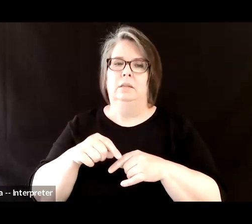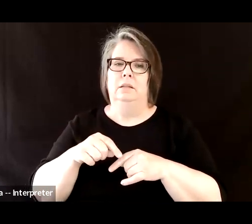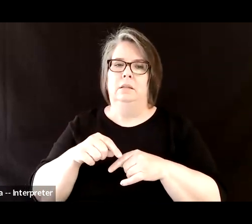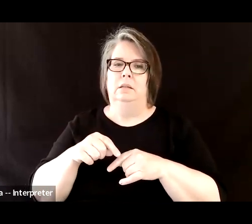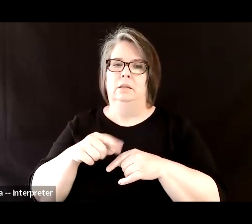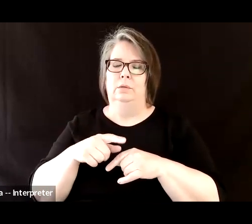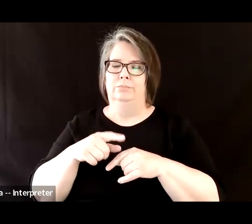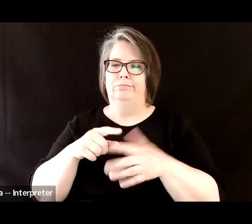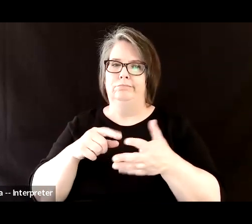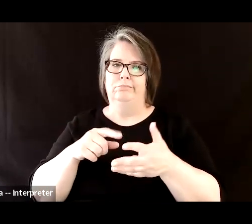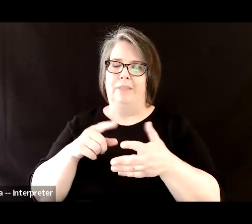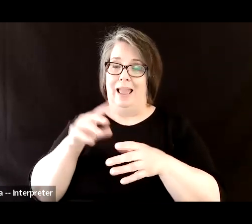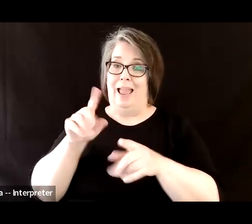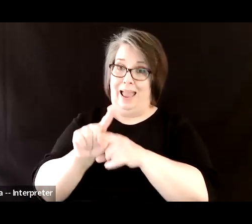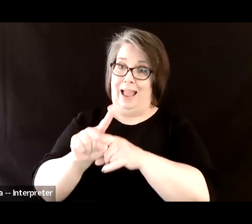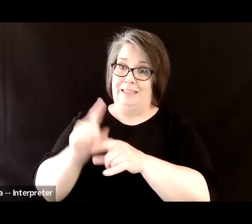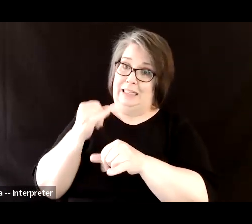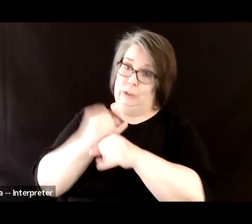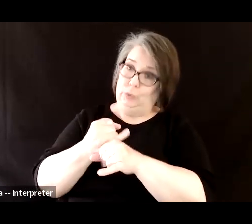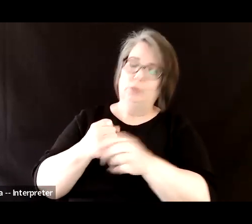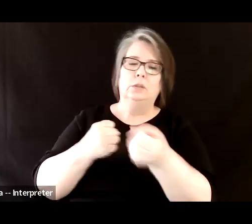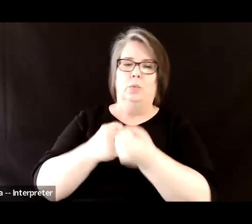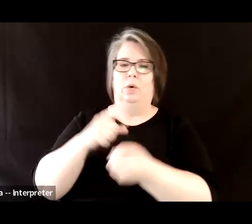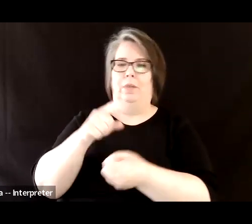that we as an institution support and then the industry